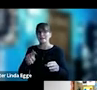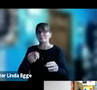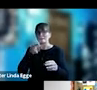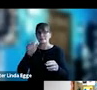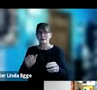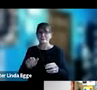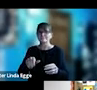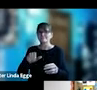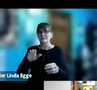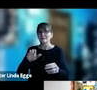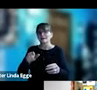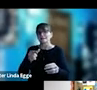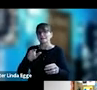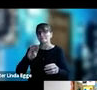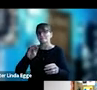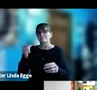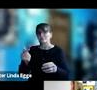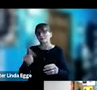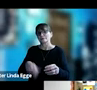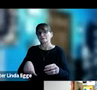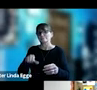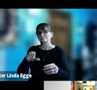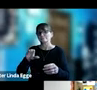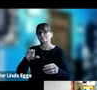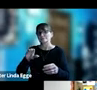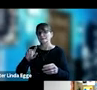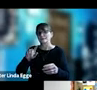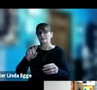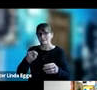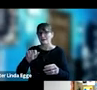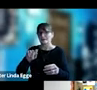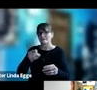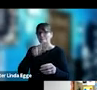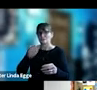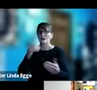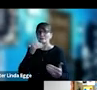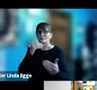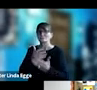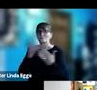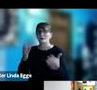for, you know, really giving your time. This is so important. And again, thanks so much and enjoy the rest of your day.